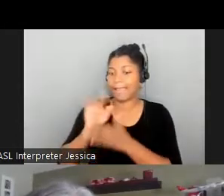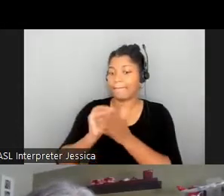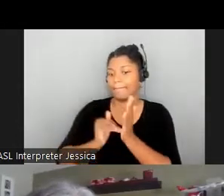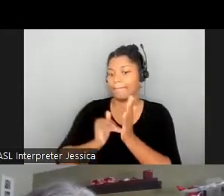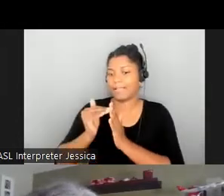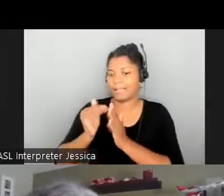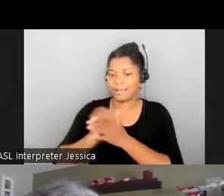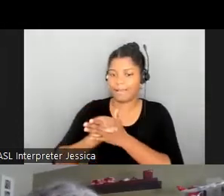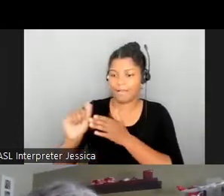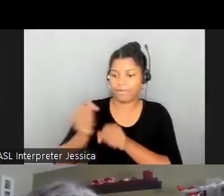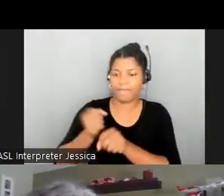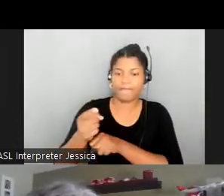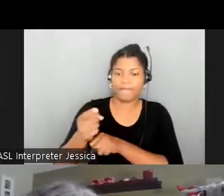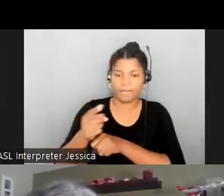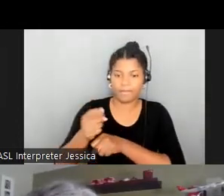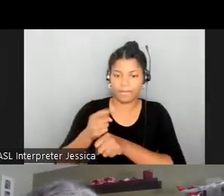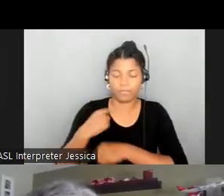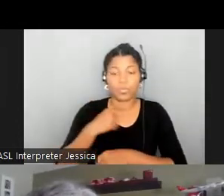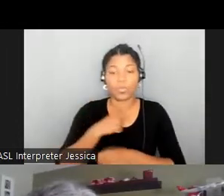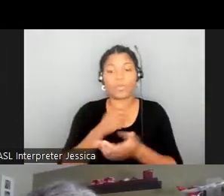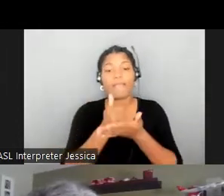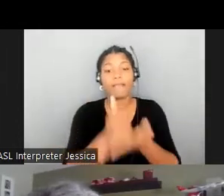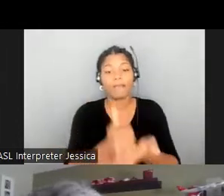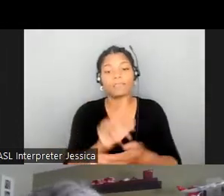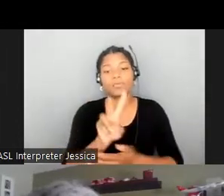We help an average of 2,000 people a year develop a plan.